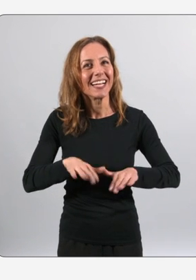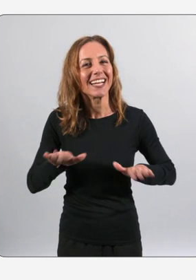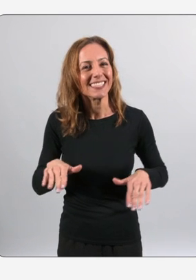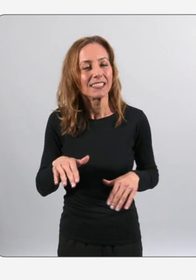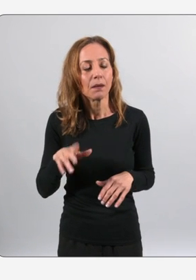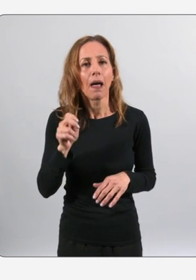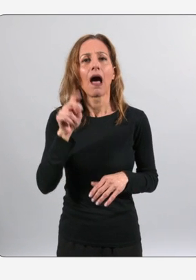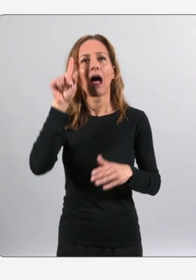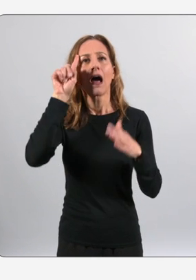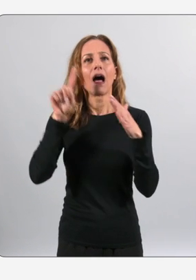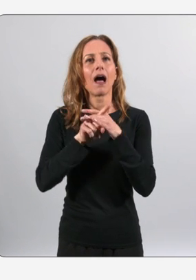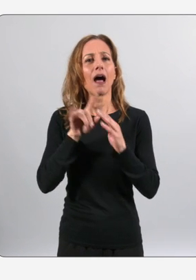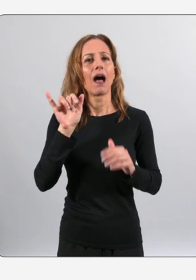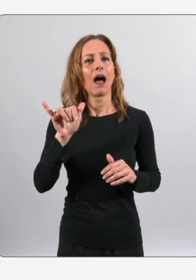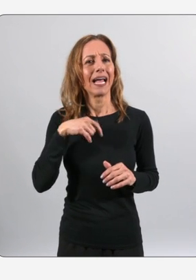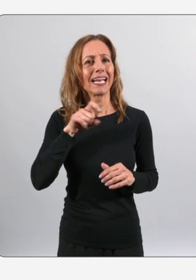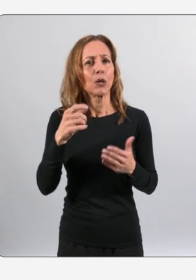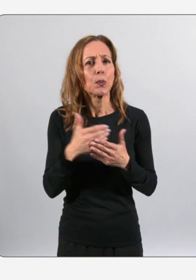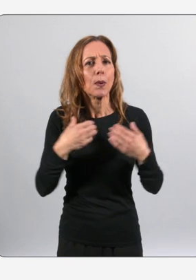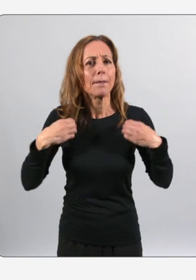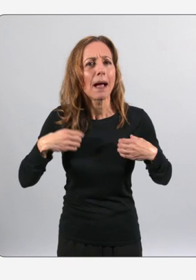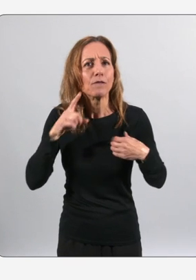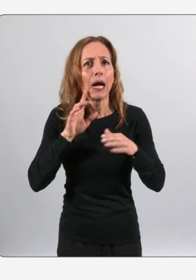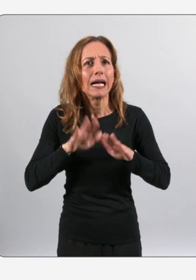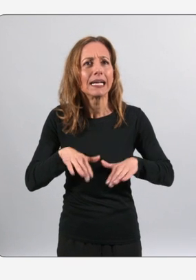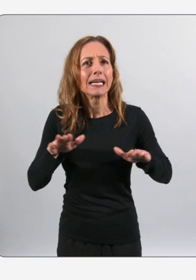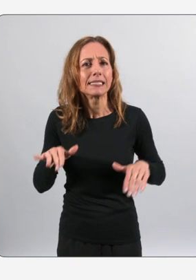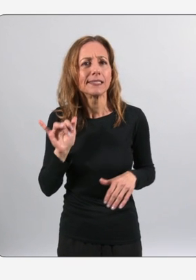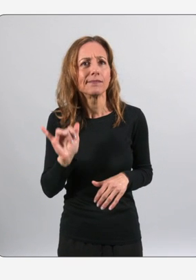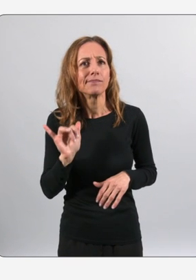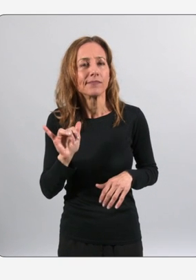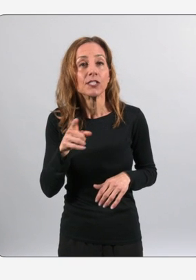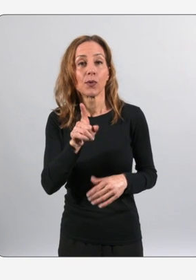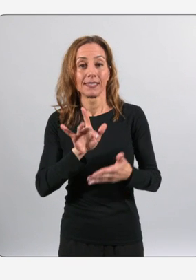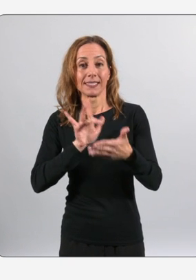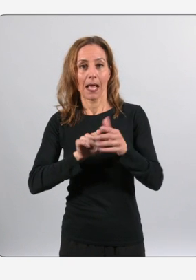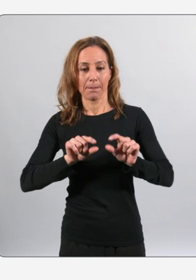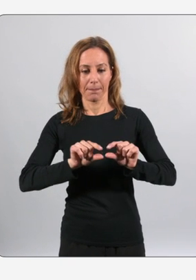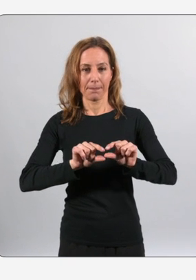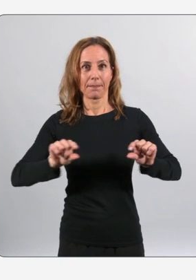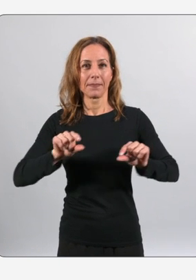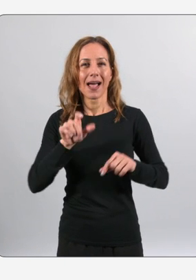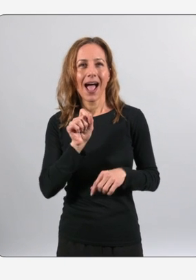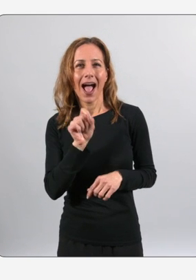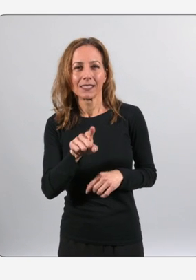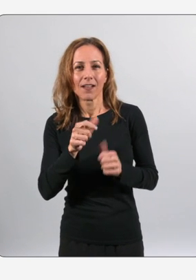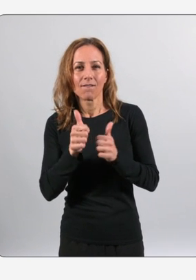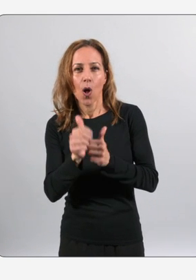backpack for your kids, so you tap, ask a follow up, and search for hiking backpack for kids.